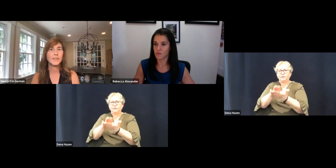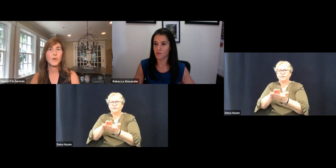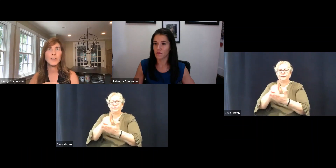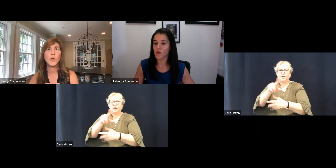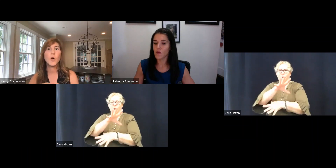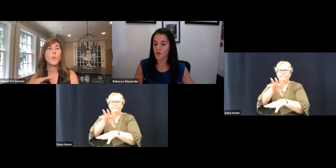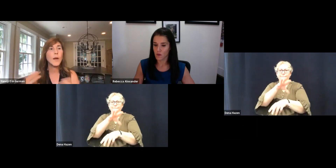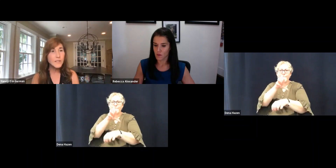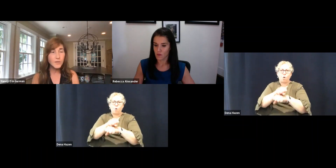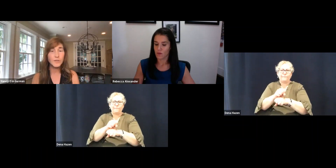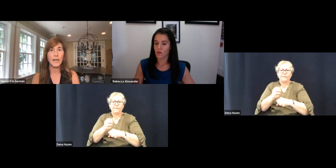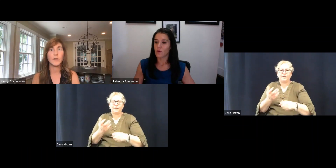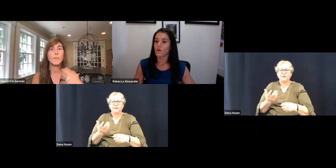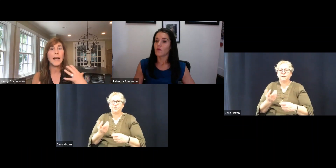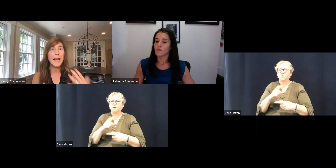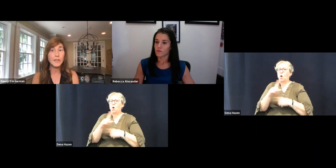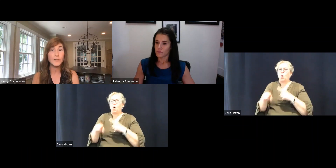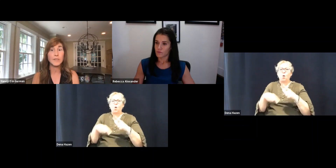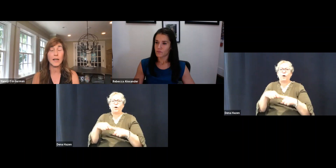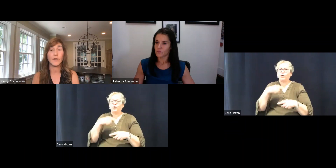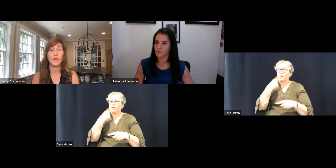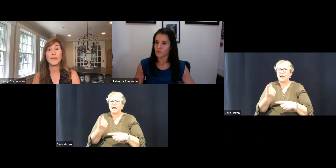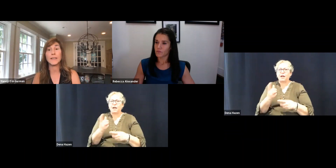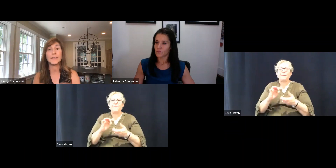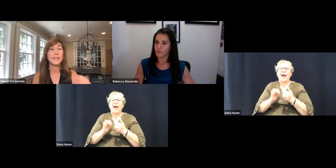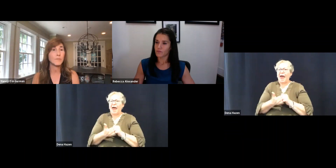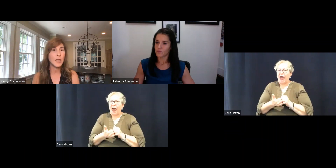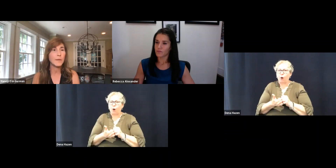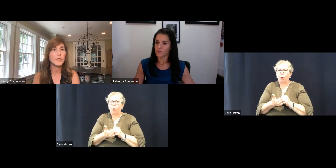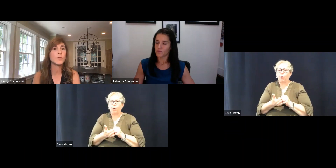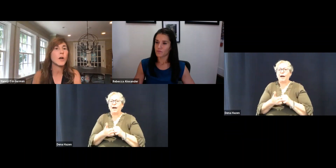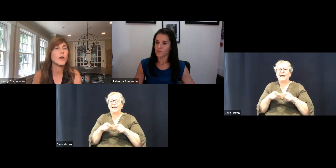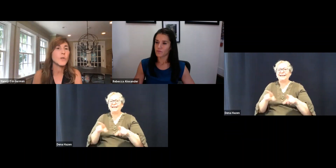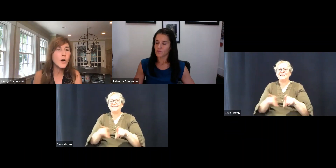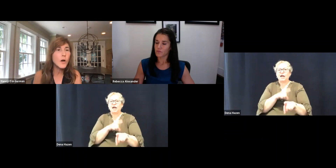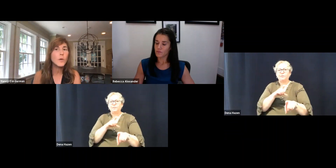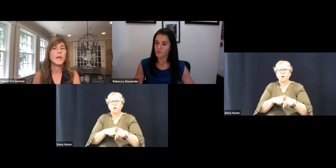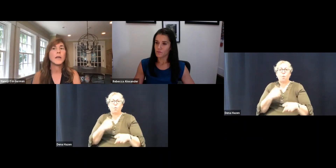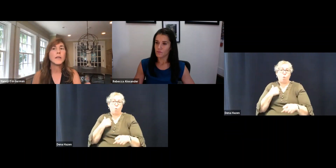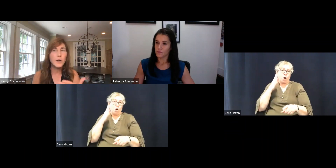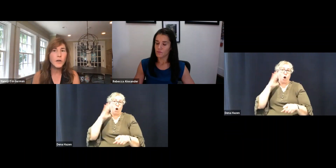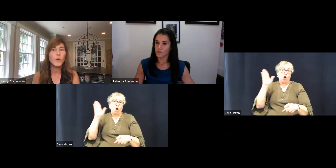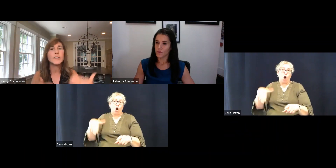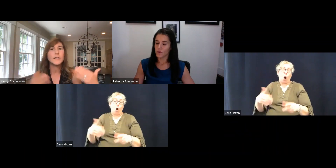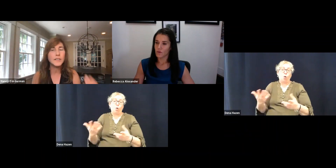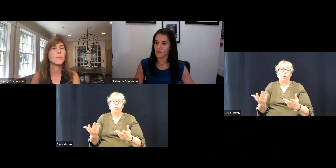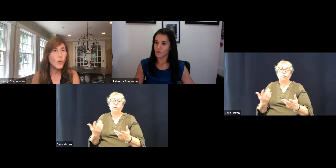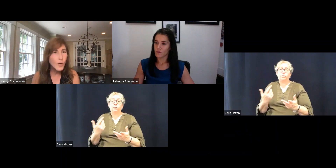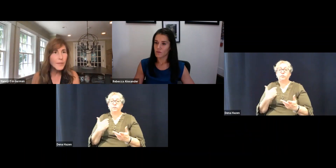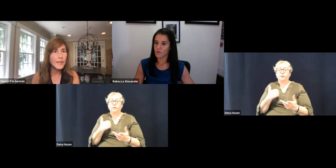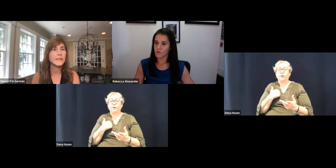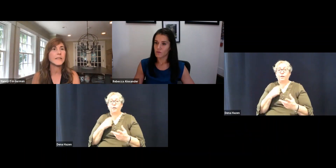So when do you tell them, how do you tell them, but at the same time as we all know, they are going to these appointments.